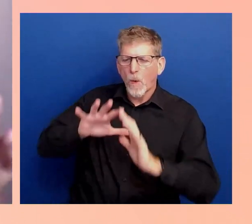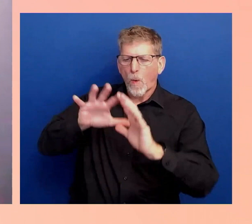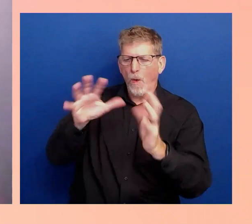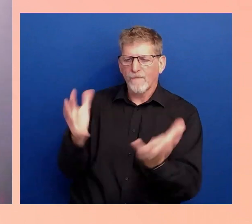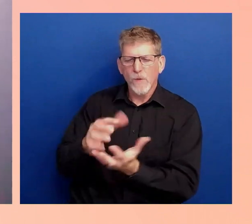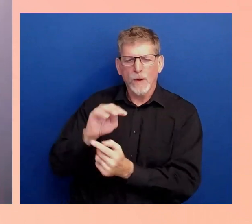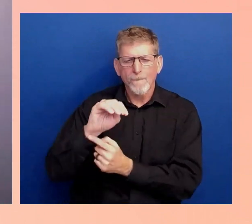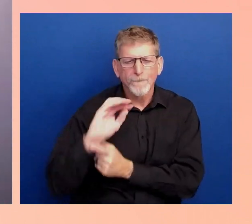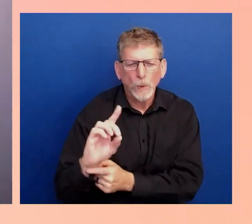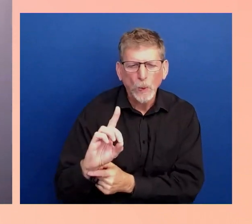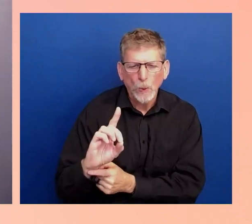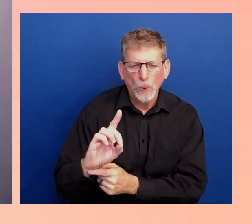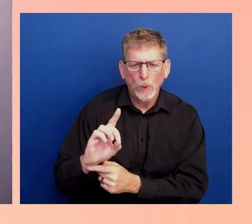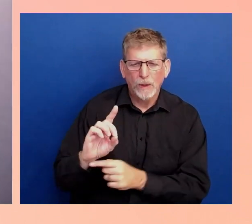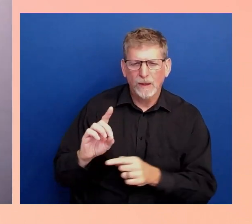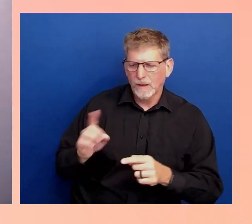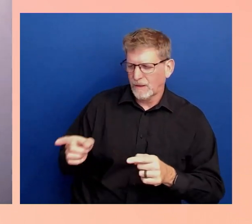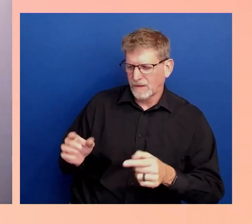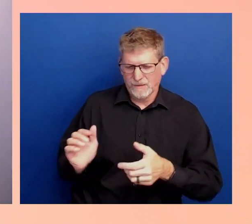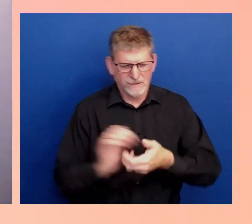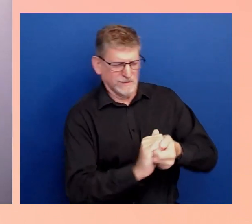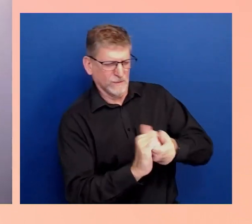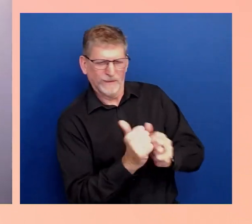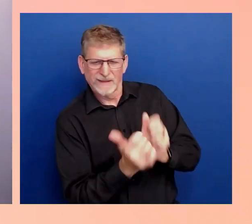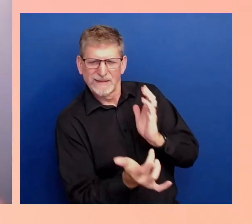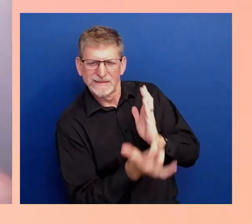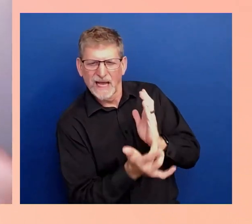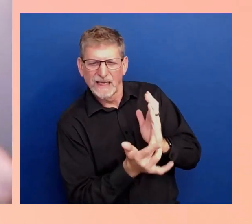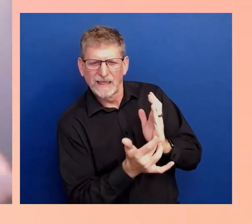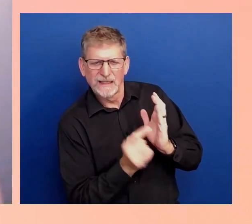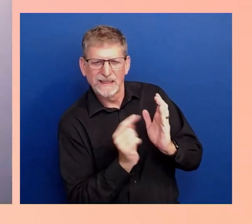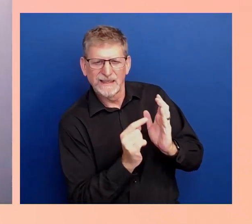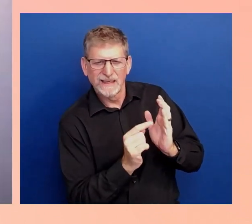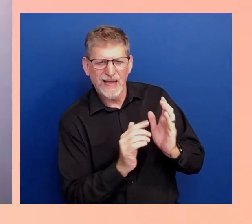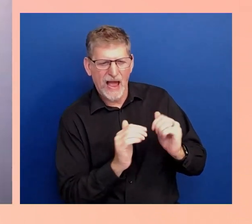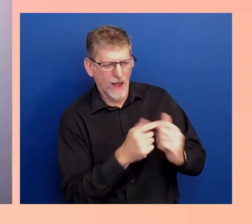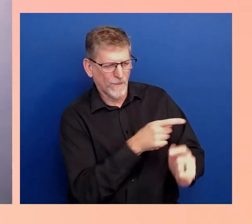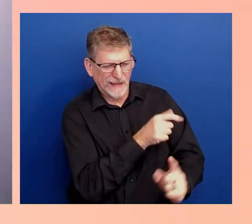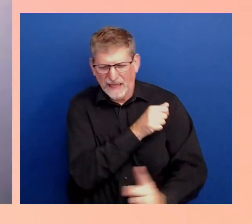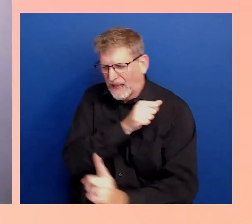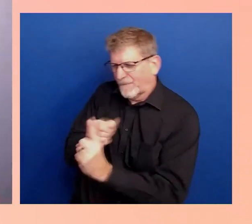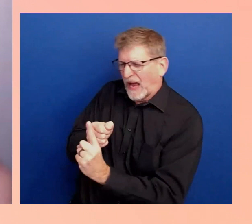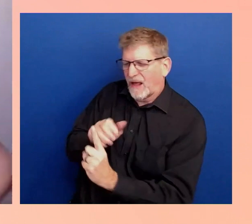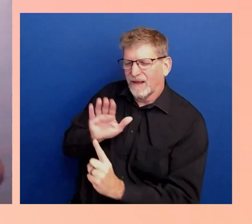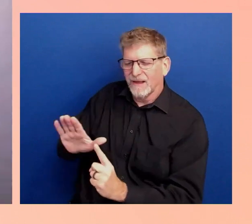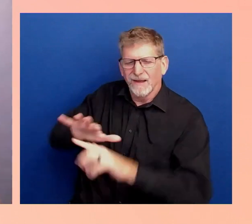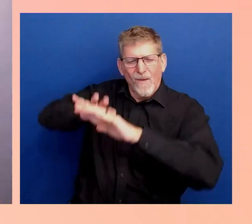my overall delivery and productivity.